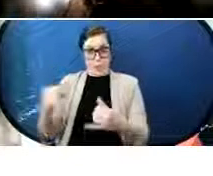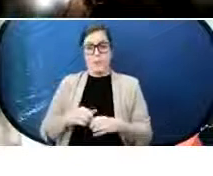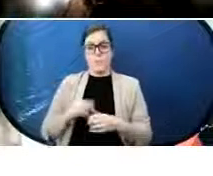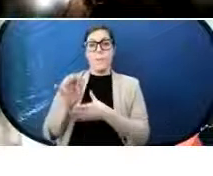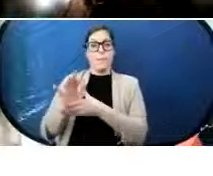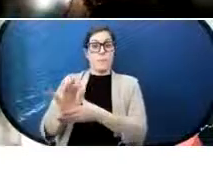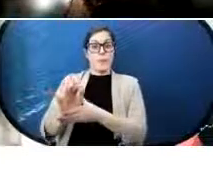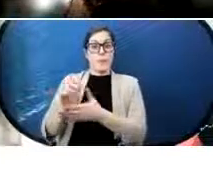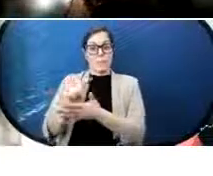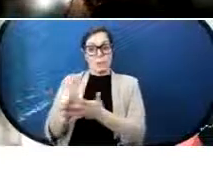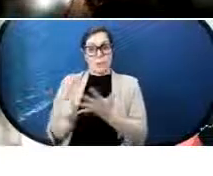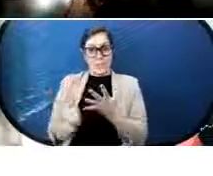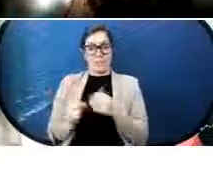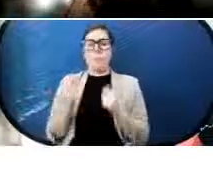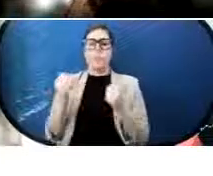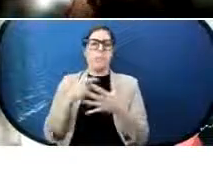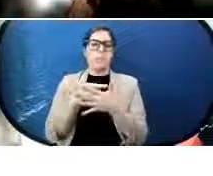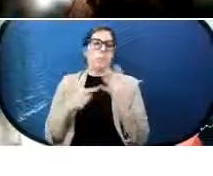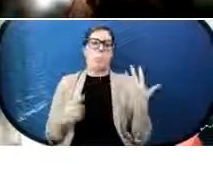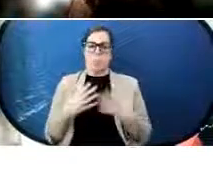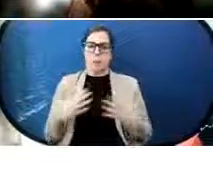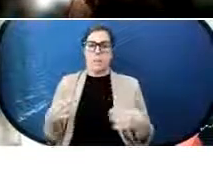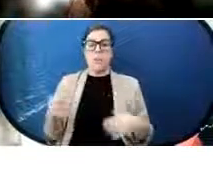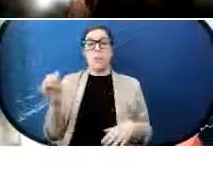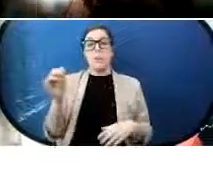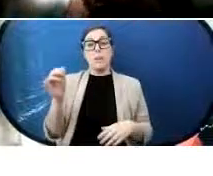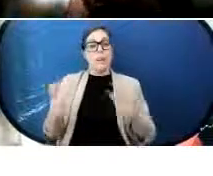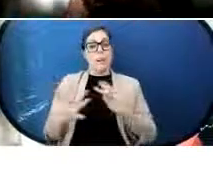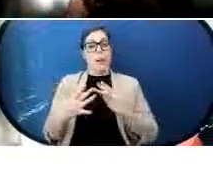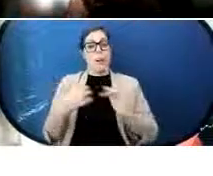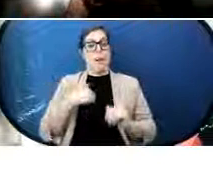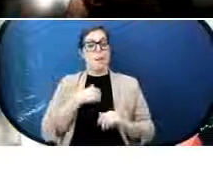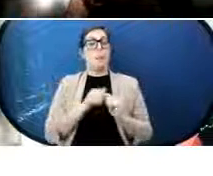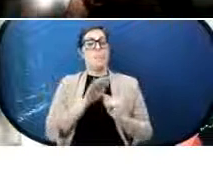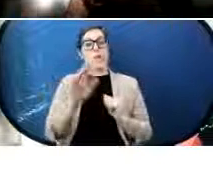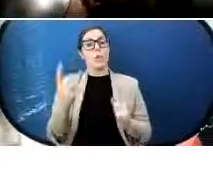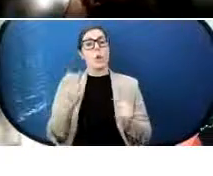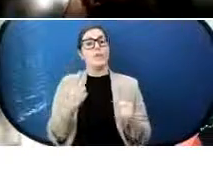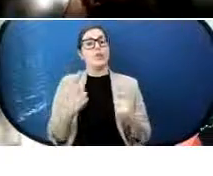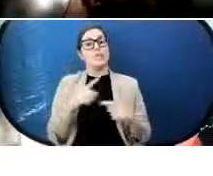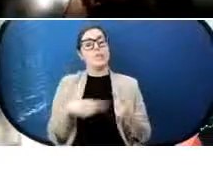whole variety of things. People can also contact us with questions about their specific situations